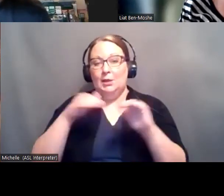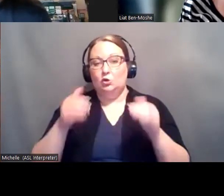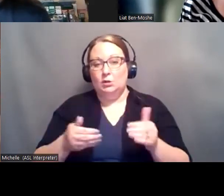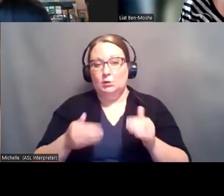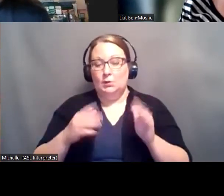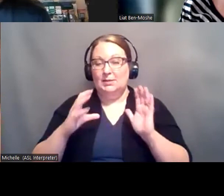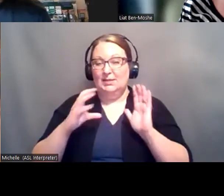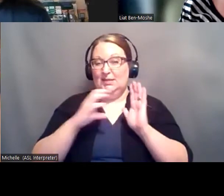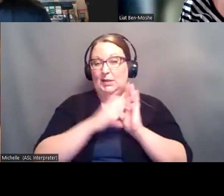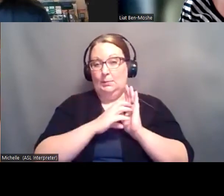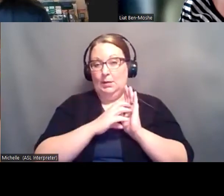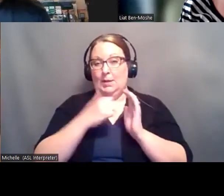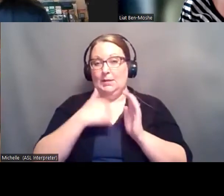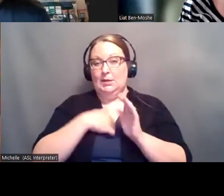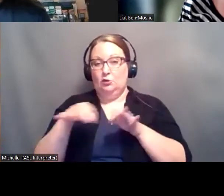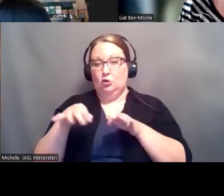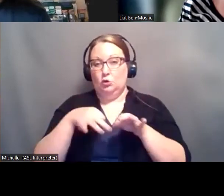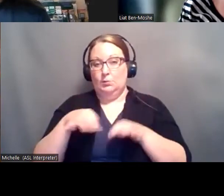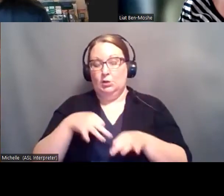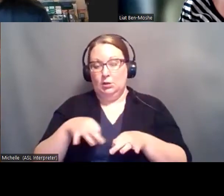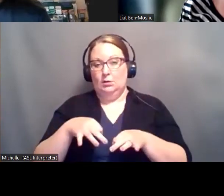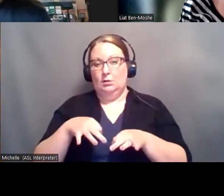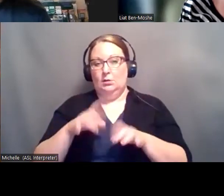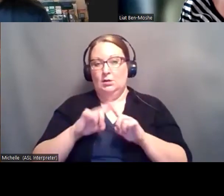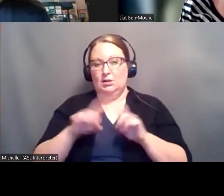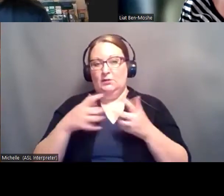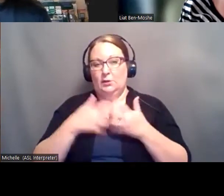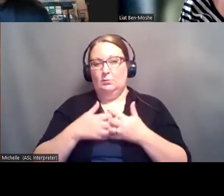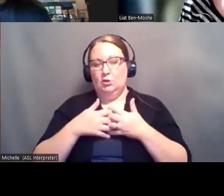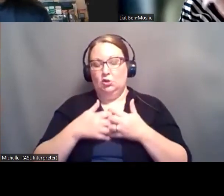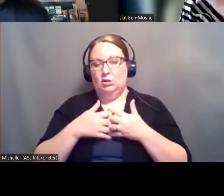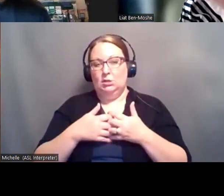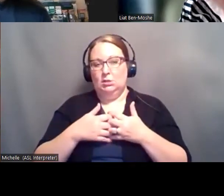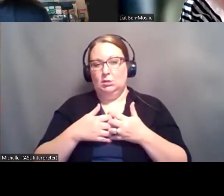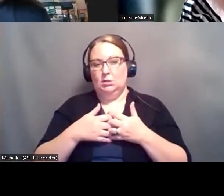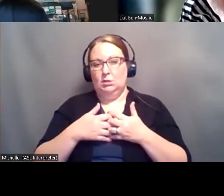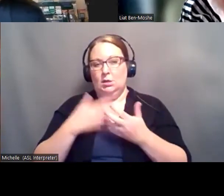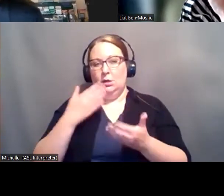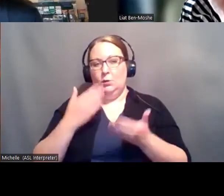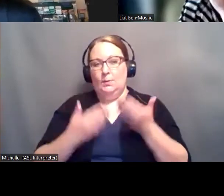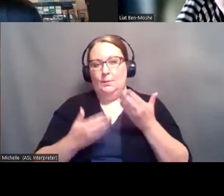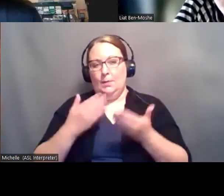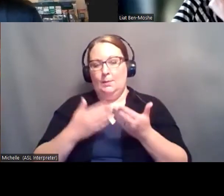and my self-description on a different machine and there may be trucks and motorcycles